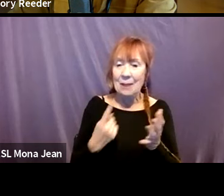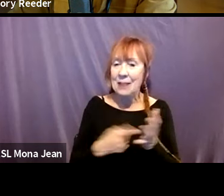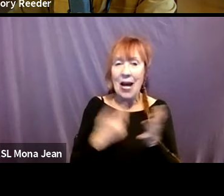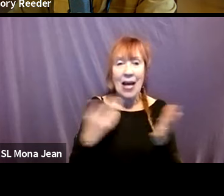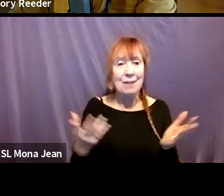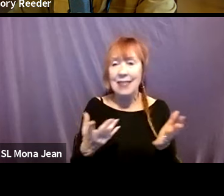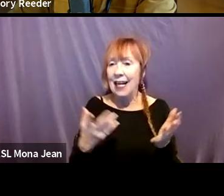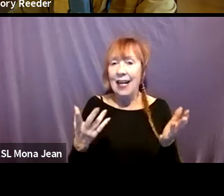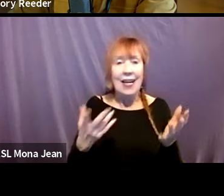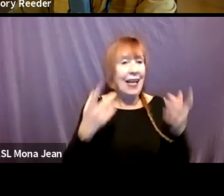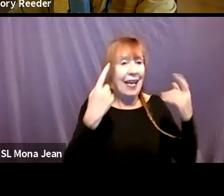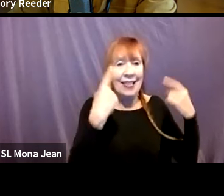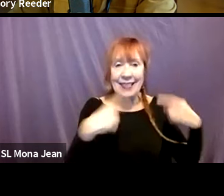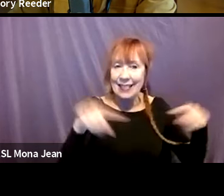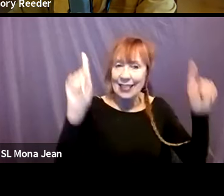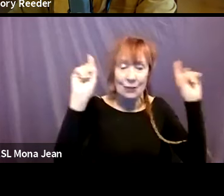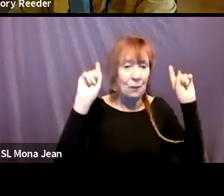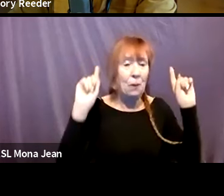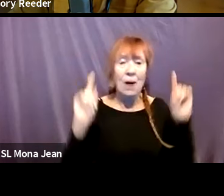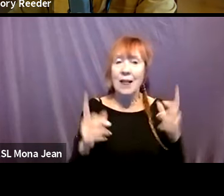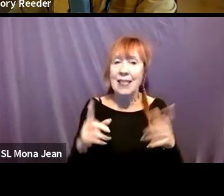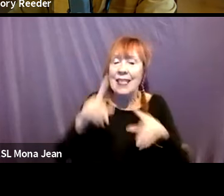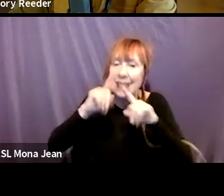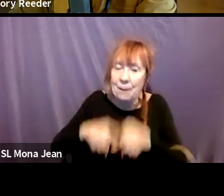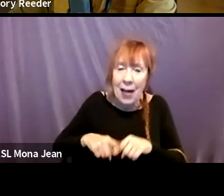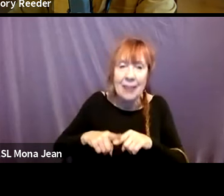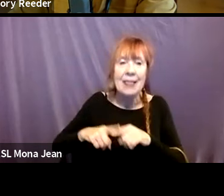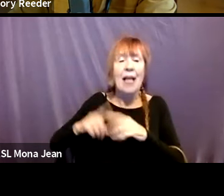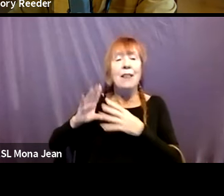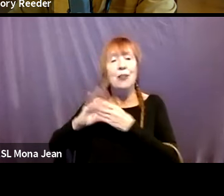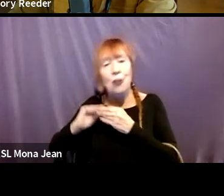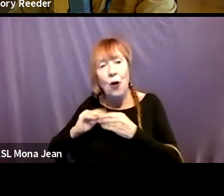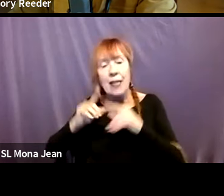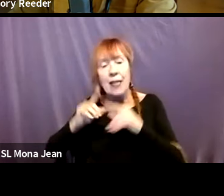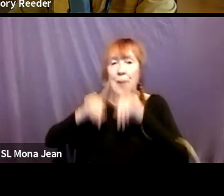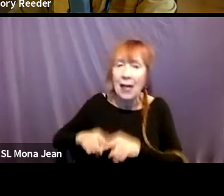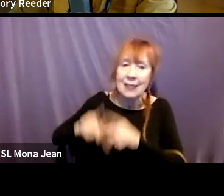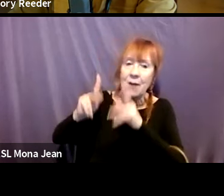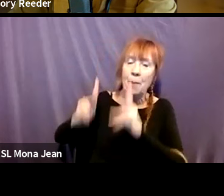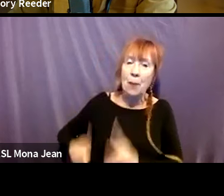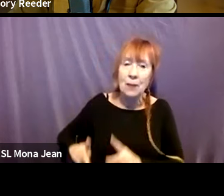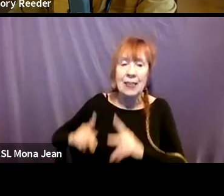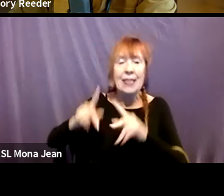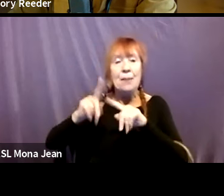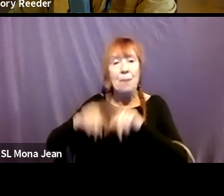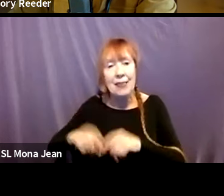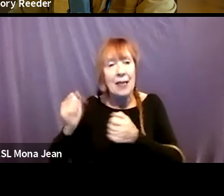what usually is the path, if what you have, like people are like giving you the feedback that like,